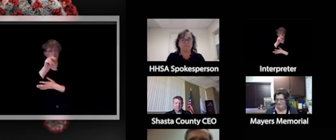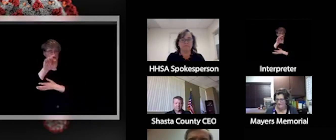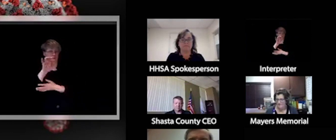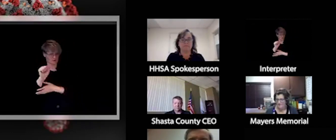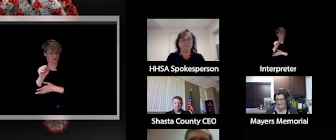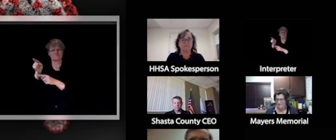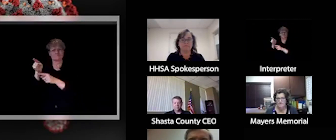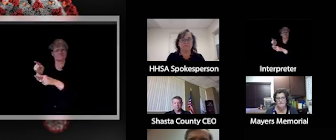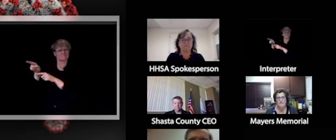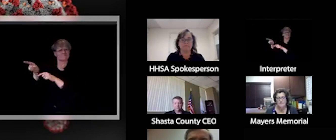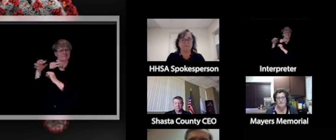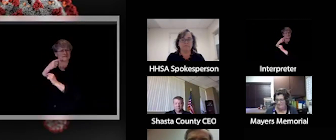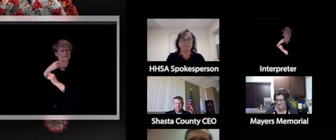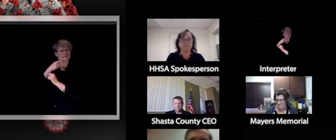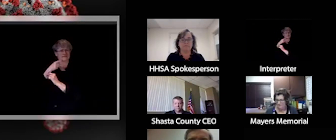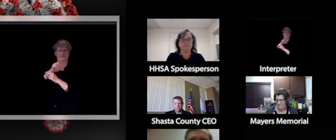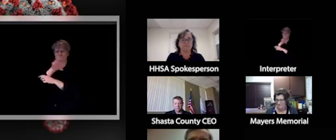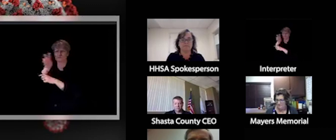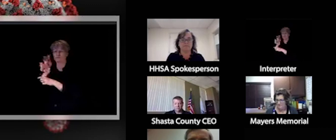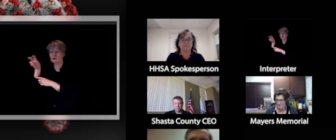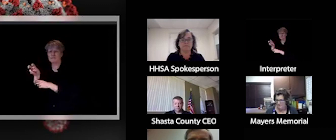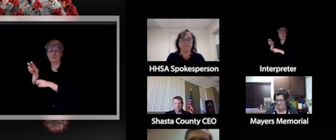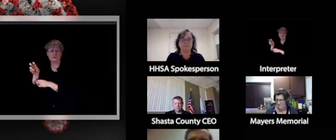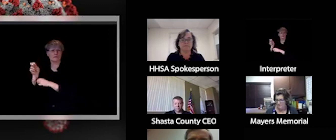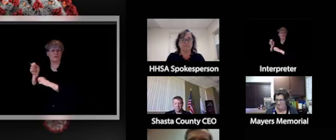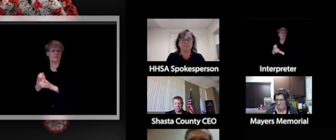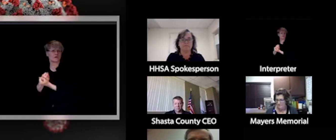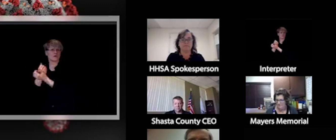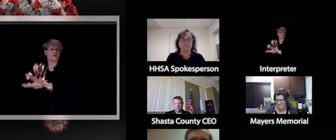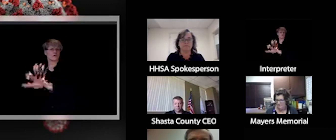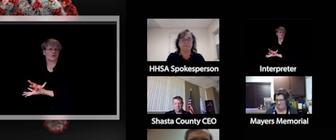we know if there are any cases connected to the protests that we had?